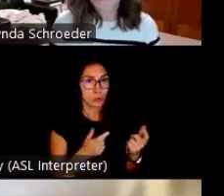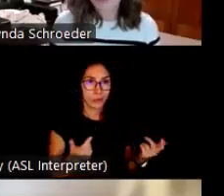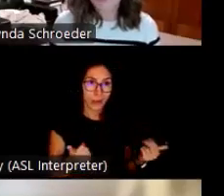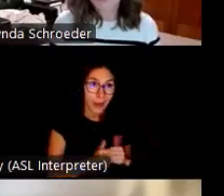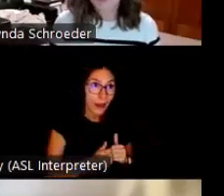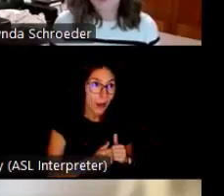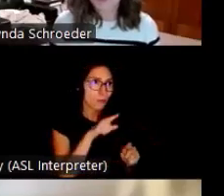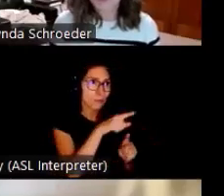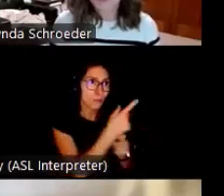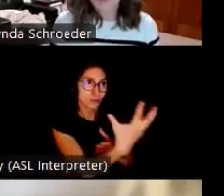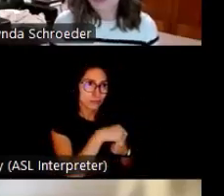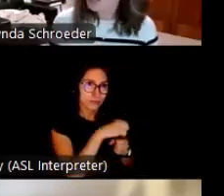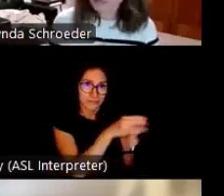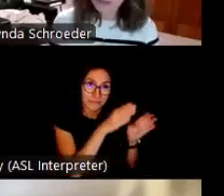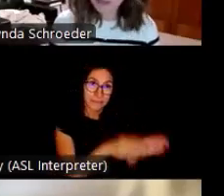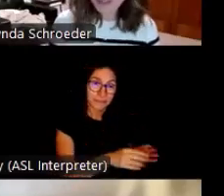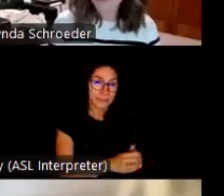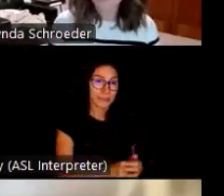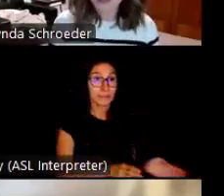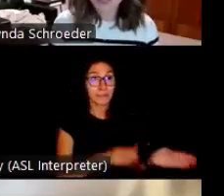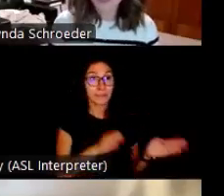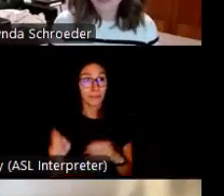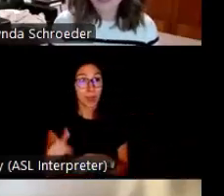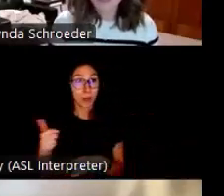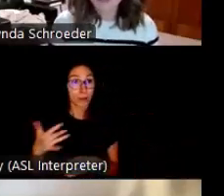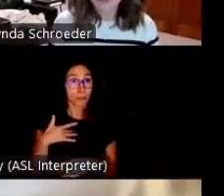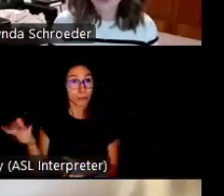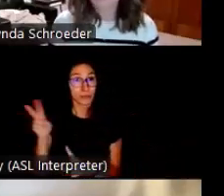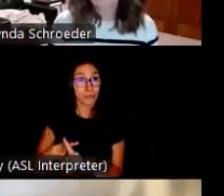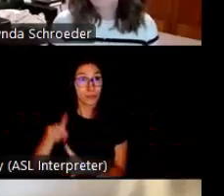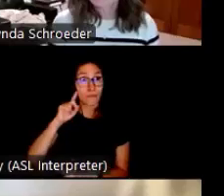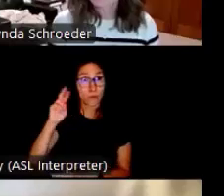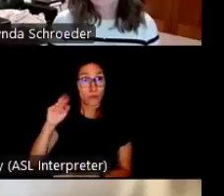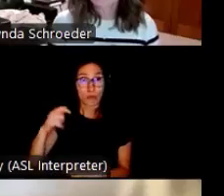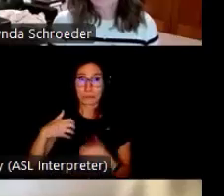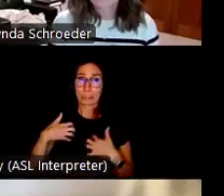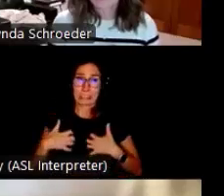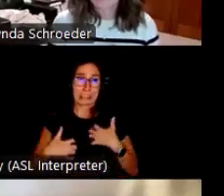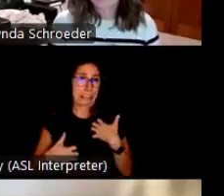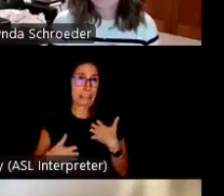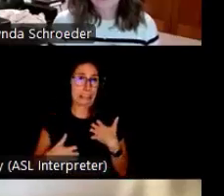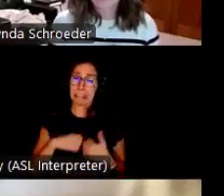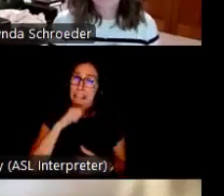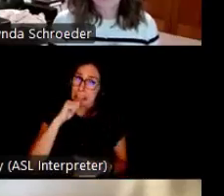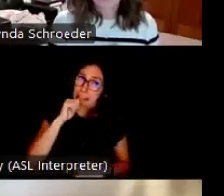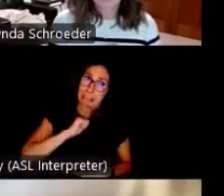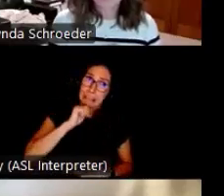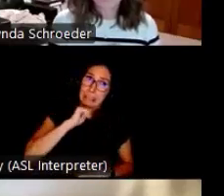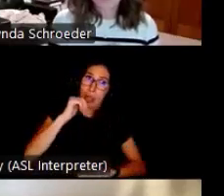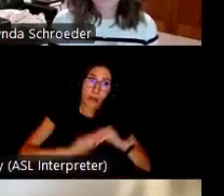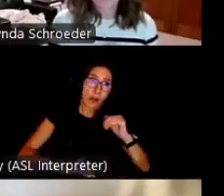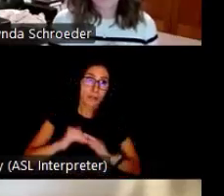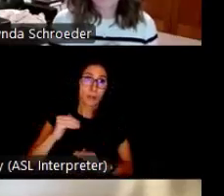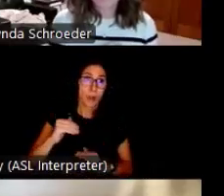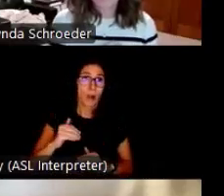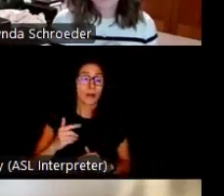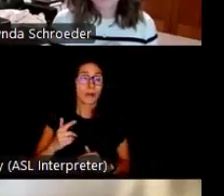done in rural, which it's not comfortable, and it was really tough to do, is to bring in and do focus groups with those